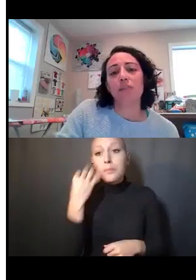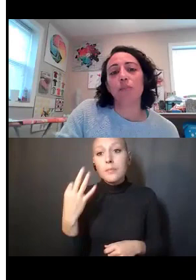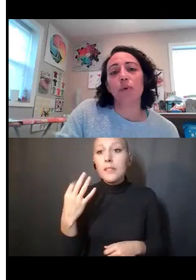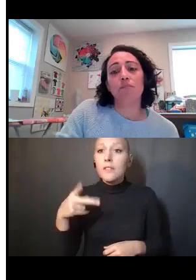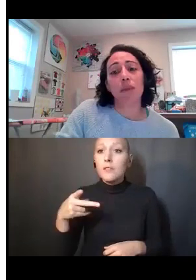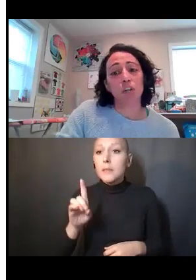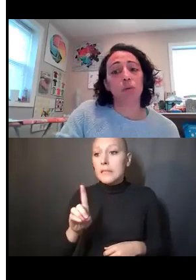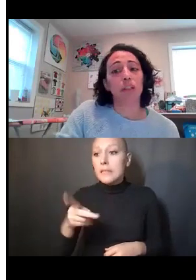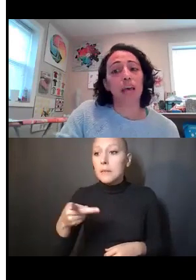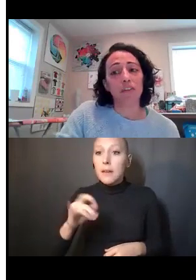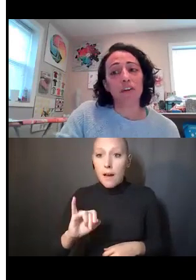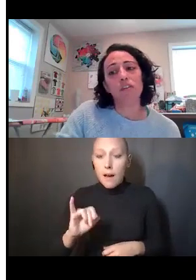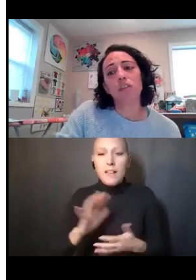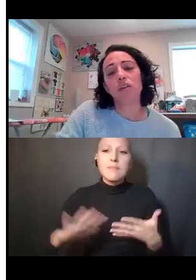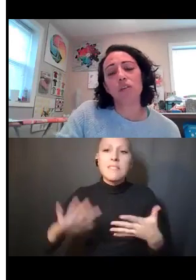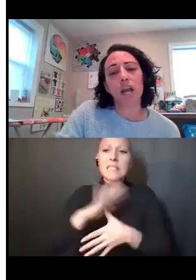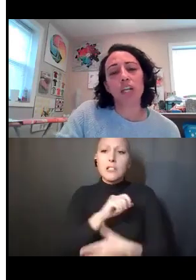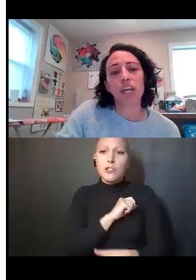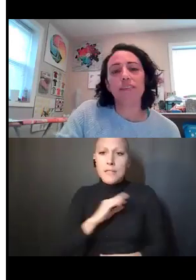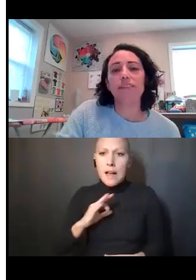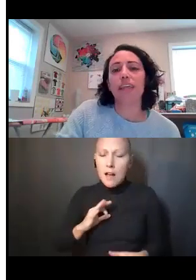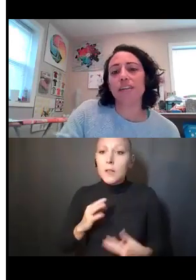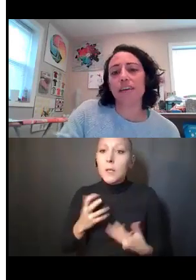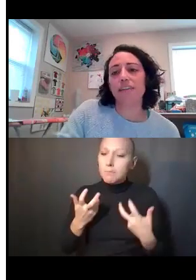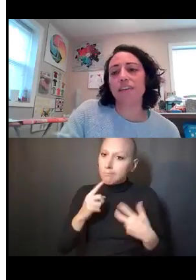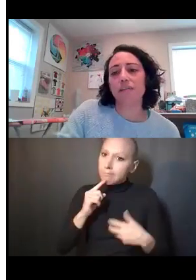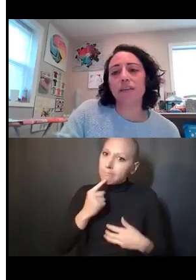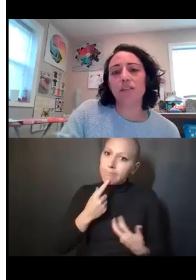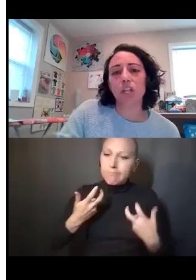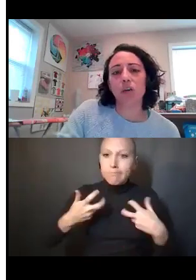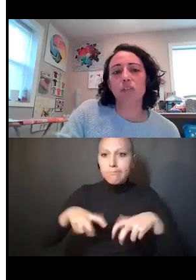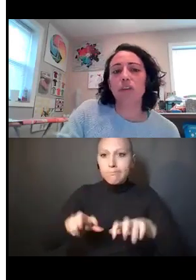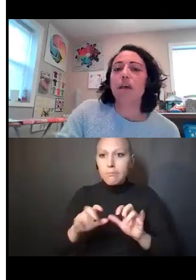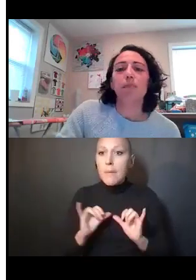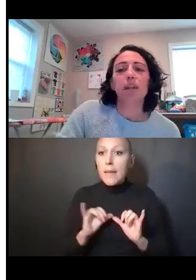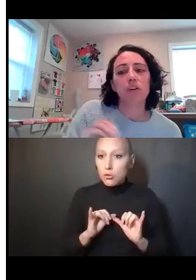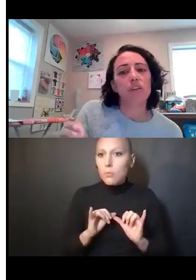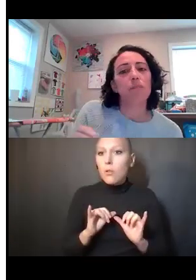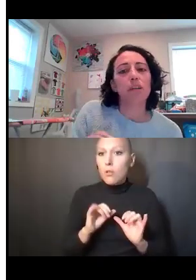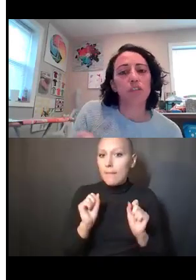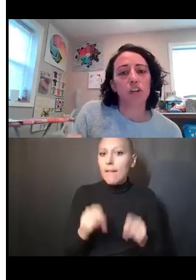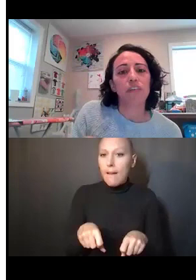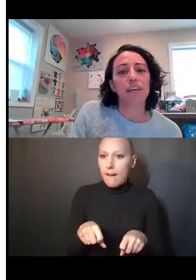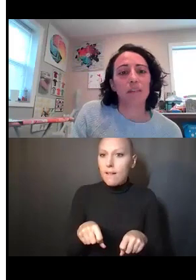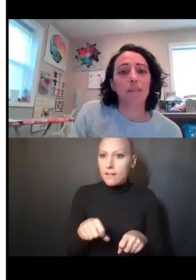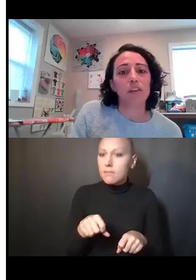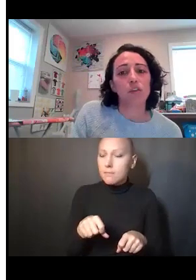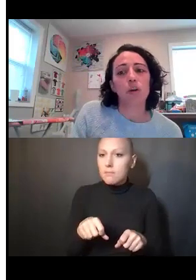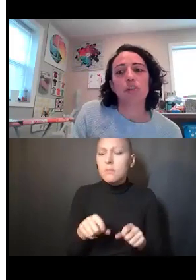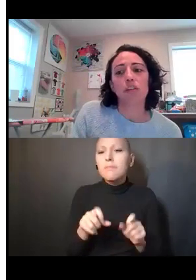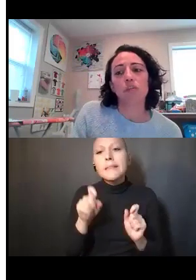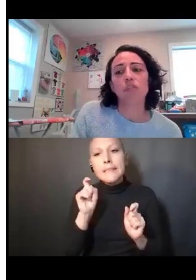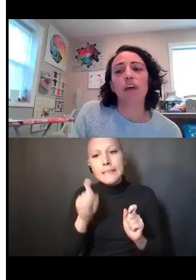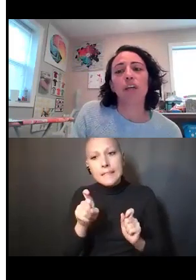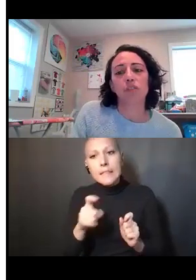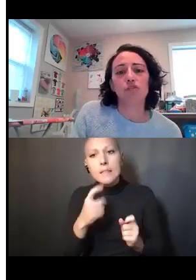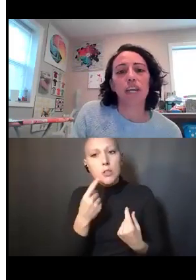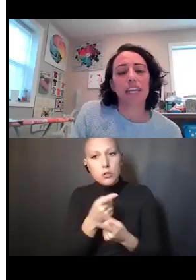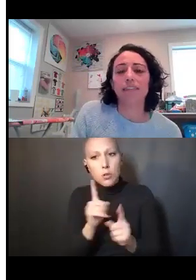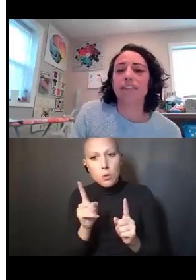is putting measurable effort towards those projects, then it does need to be disclosed but if they're simply serving as the mentor to those fellows and trainees,